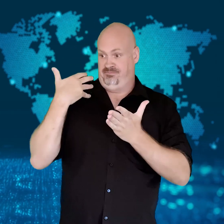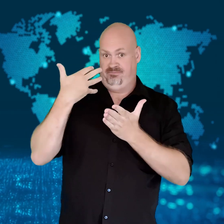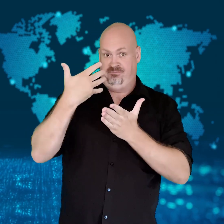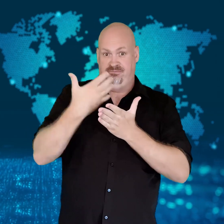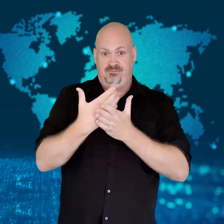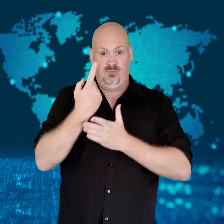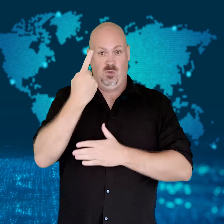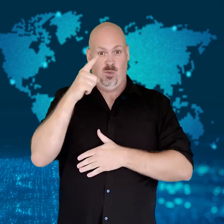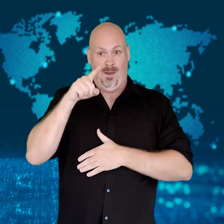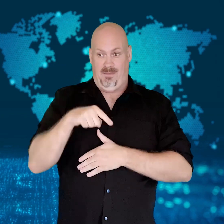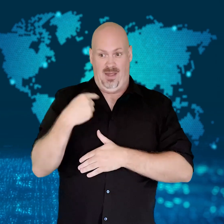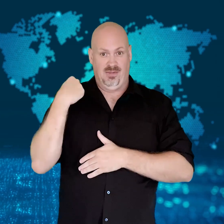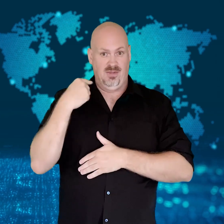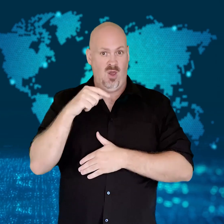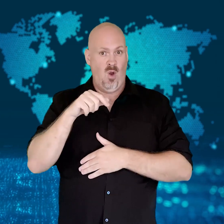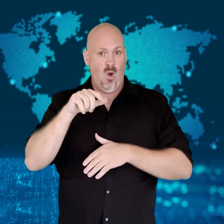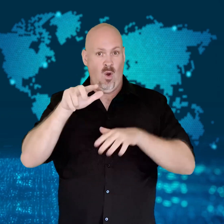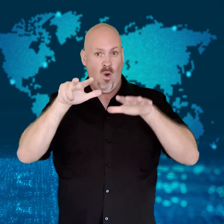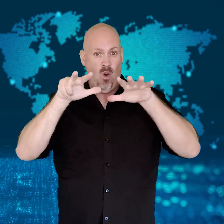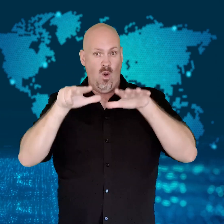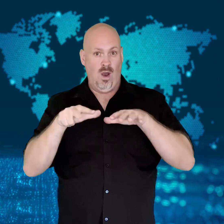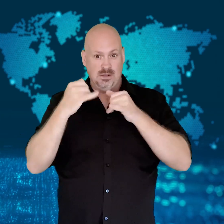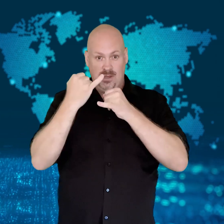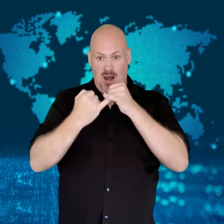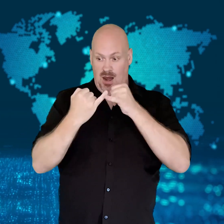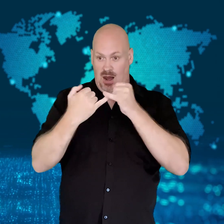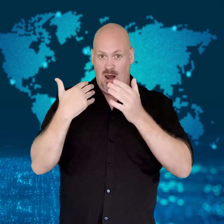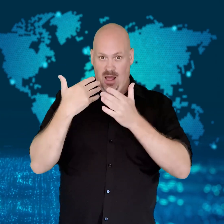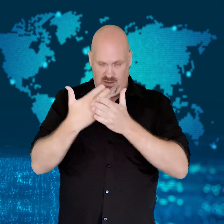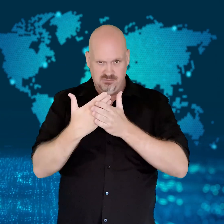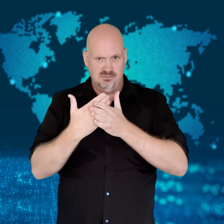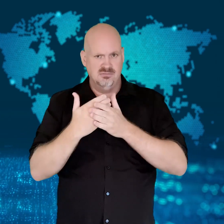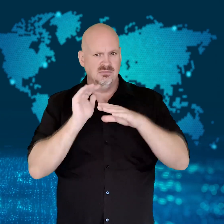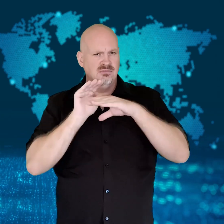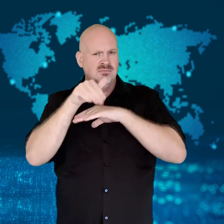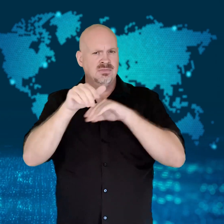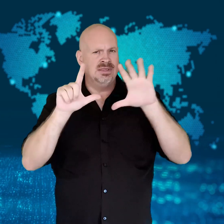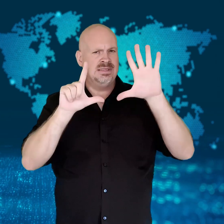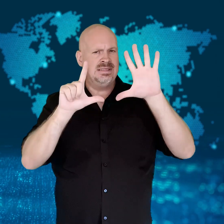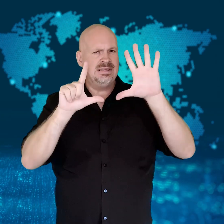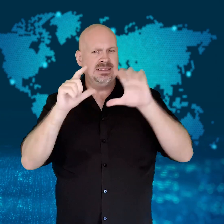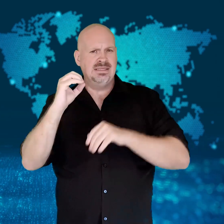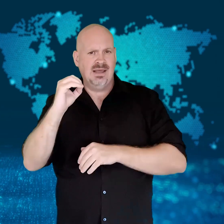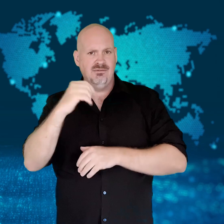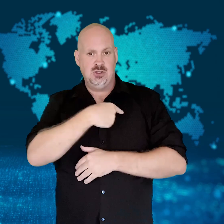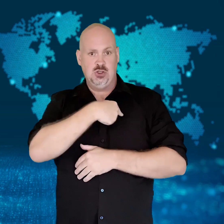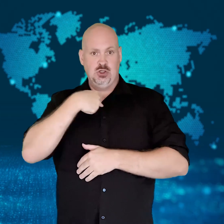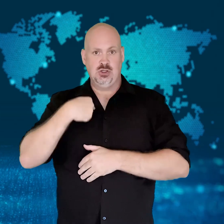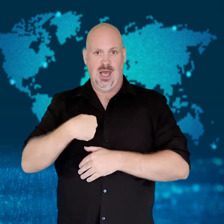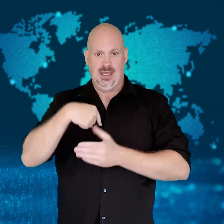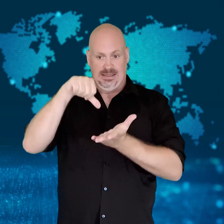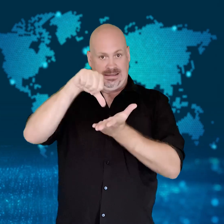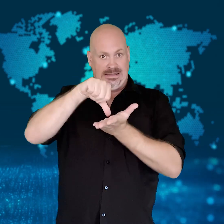More than 70 different Chinese cities have experienced either partial